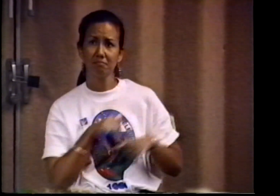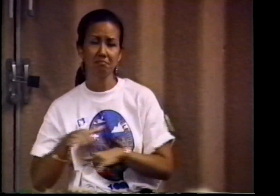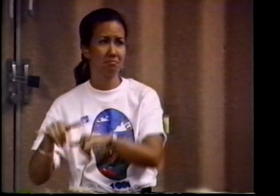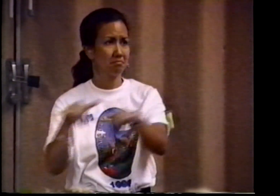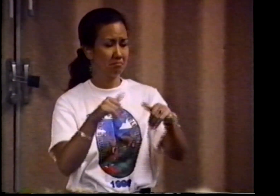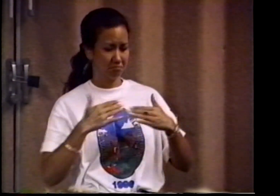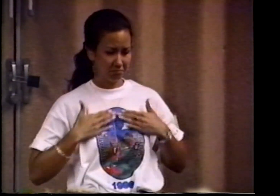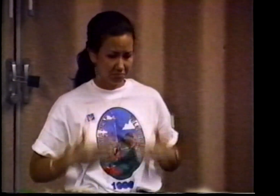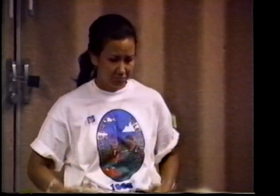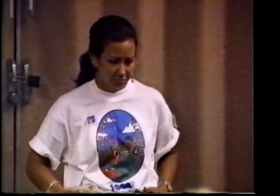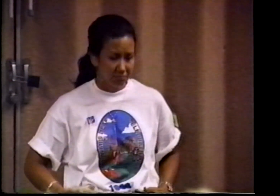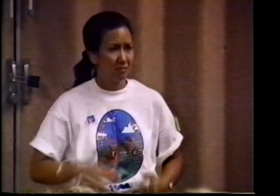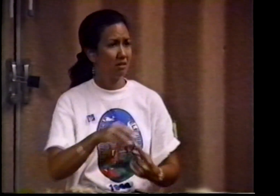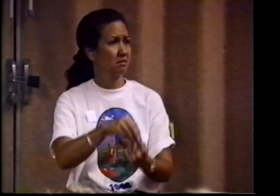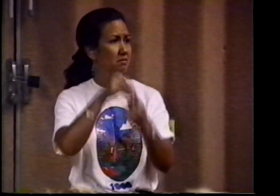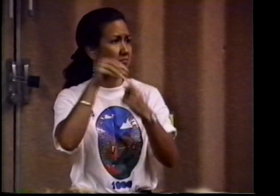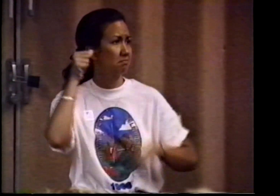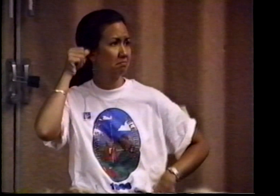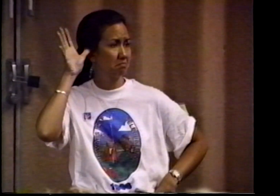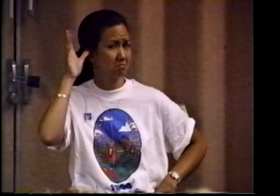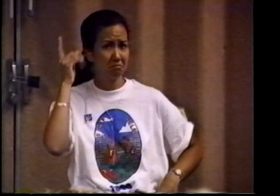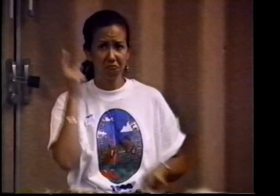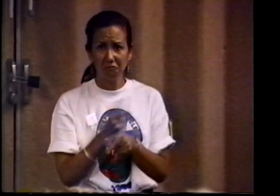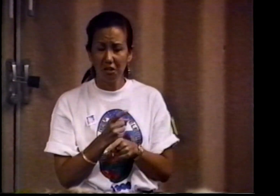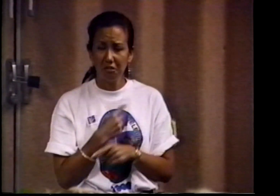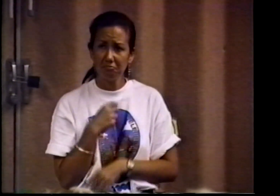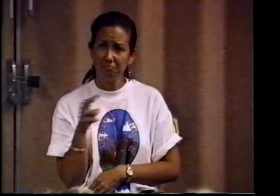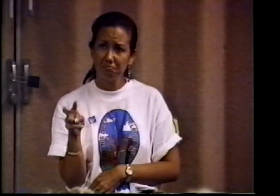noticed that we were equals.